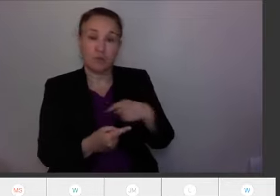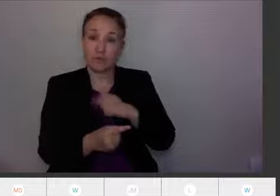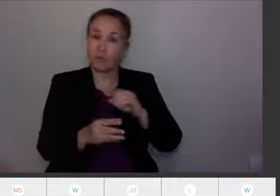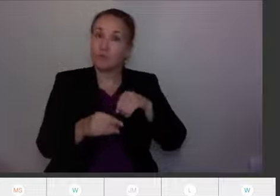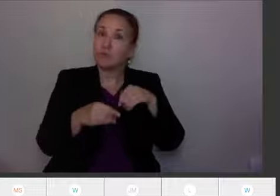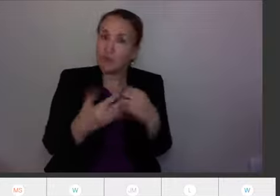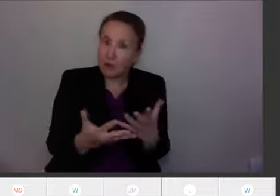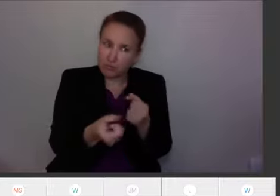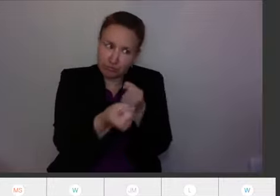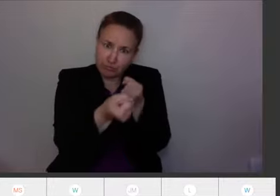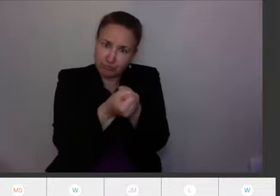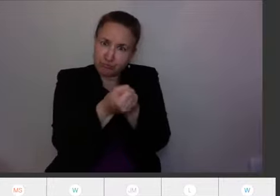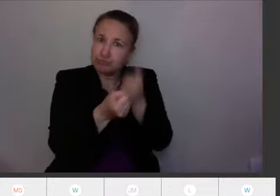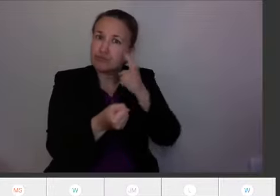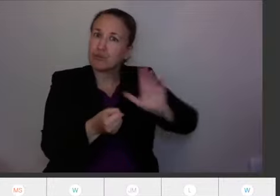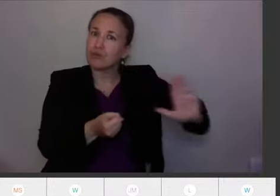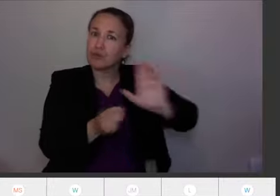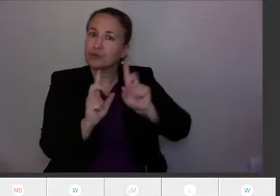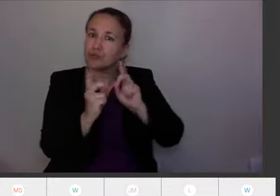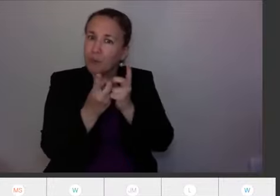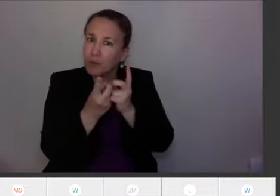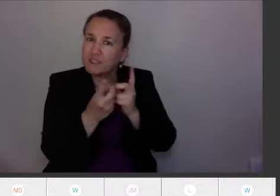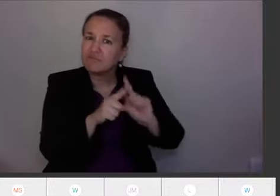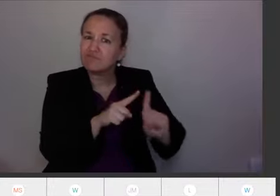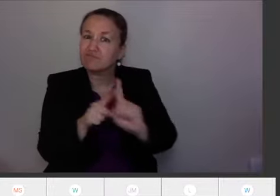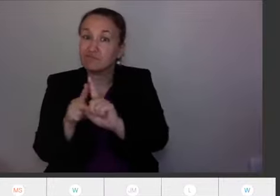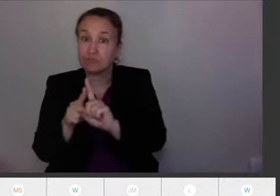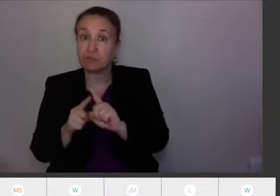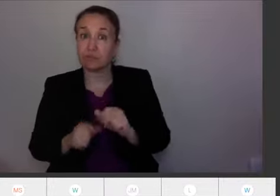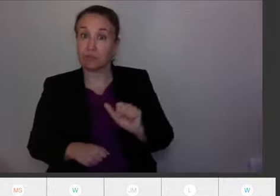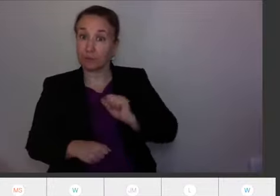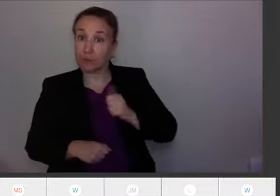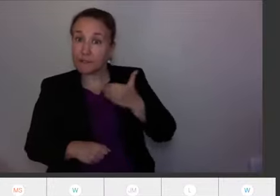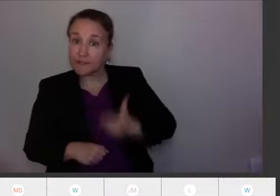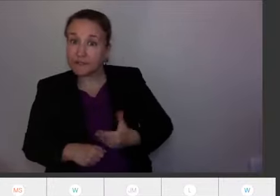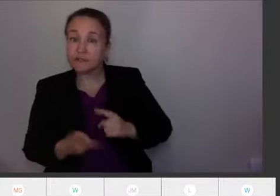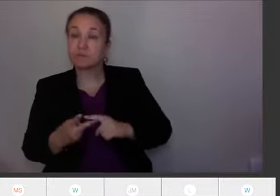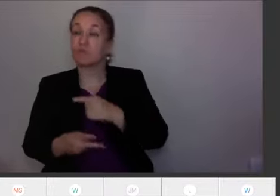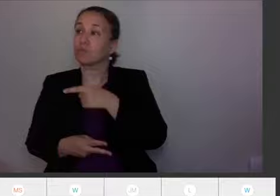support to the departments myself and members of our office of